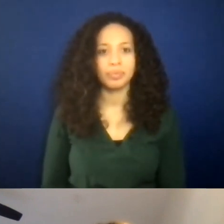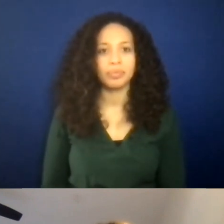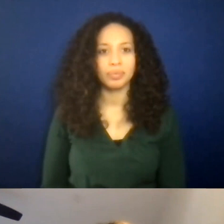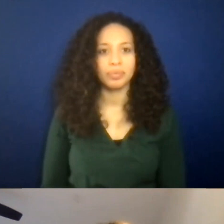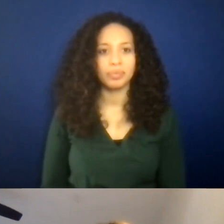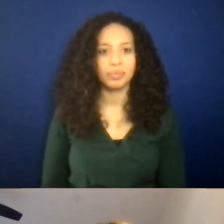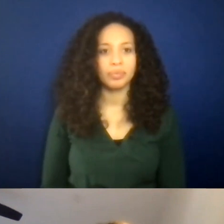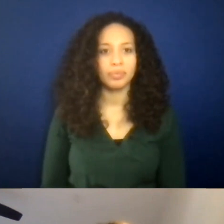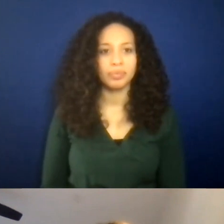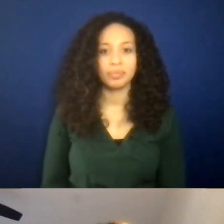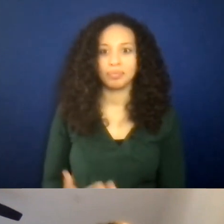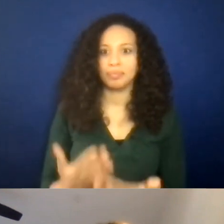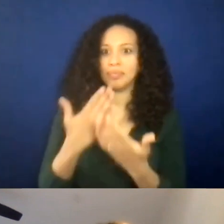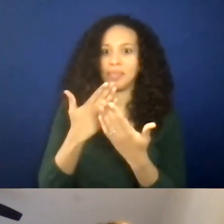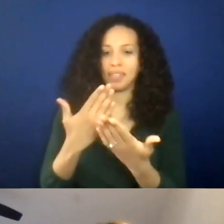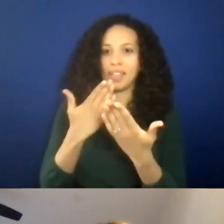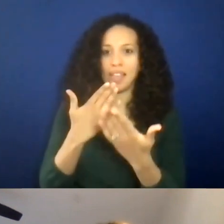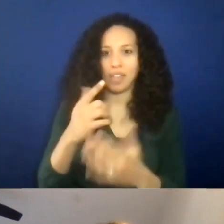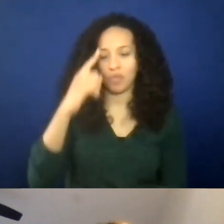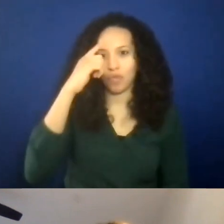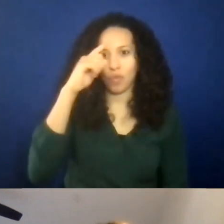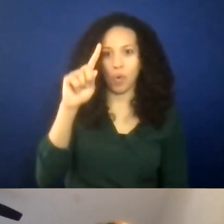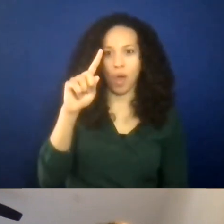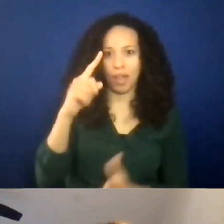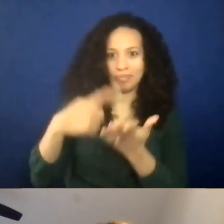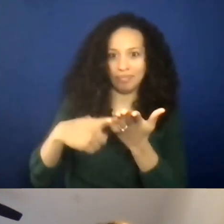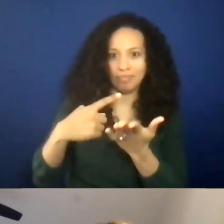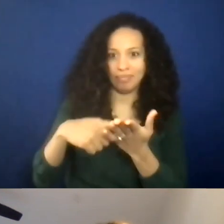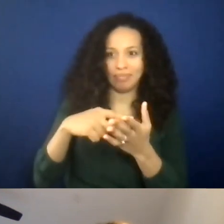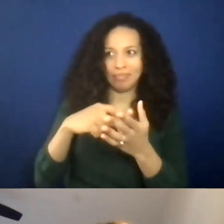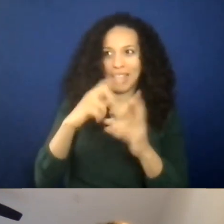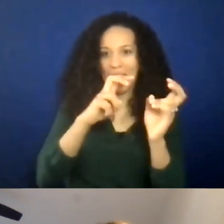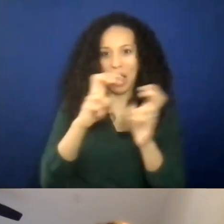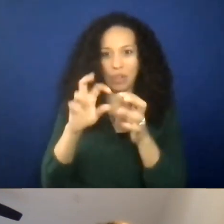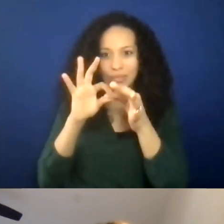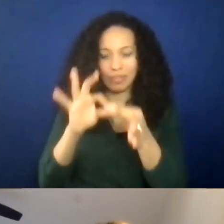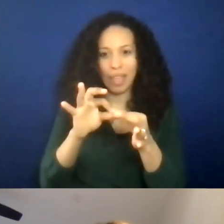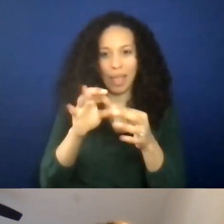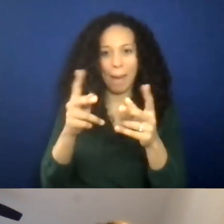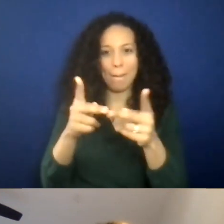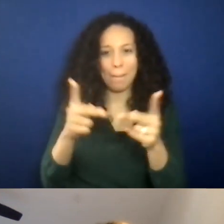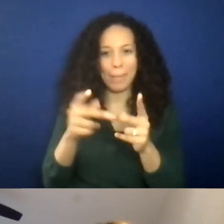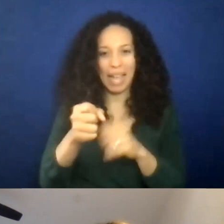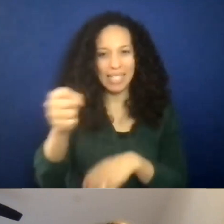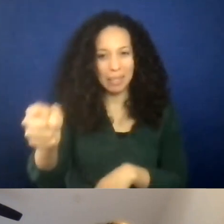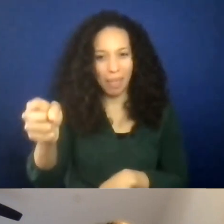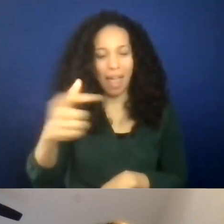Thank you for raising the issue of placement. I actually forgot to talk about that specifically